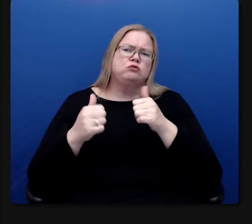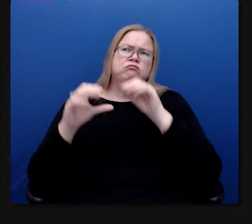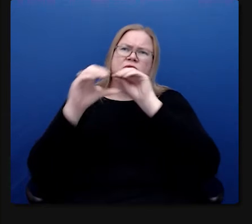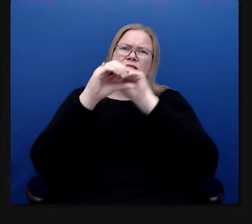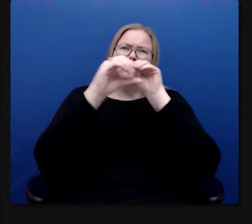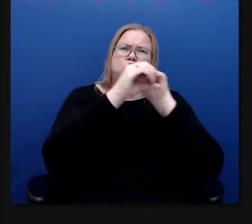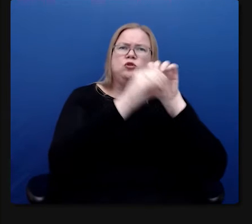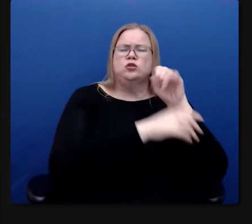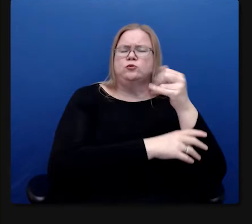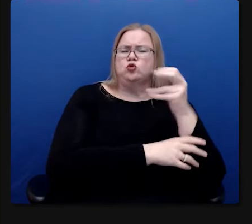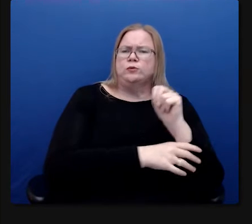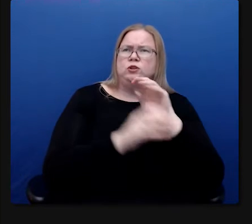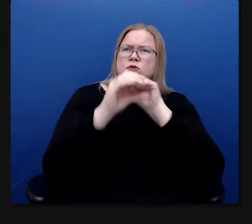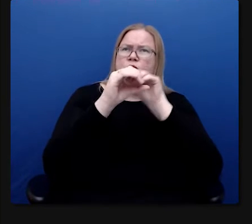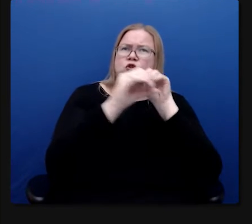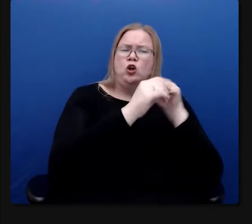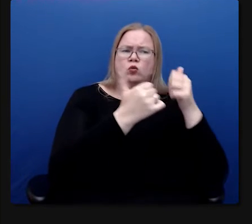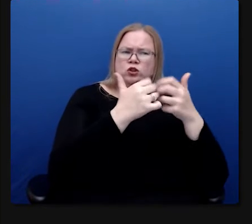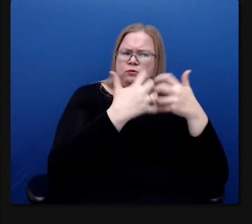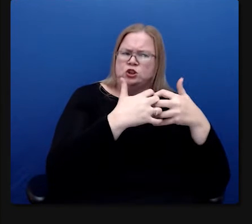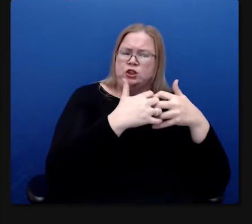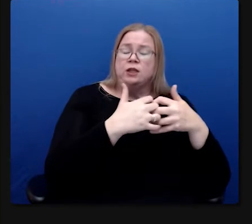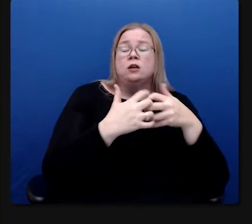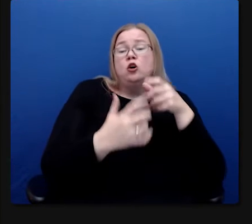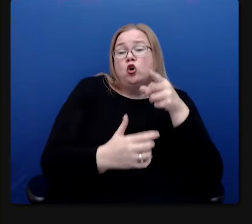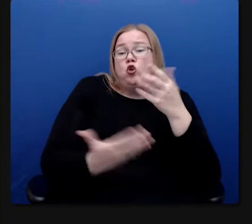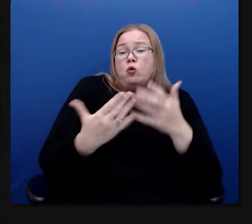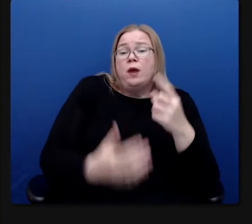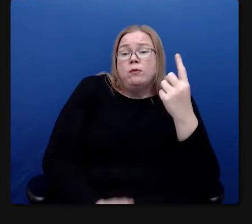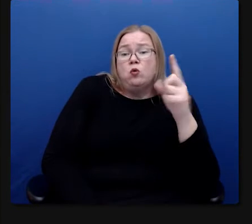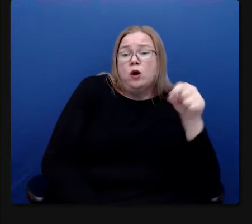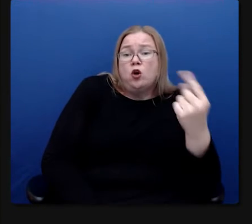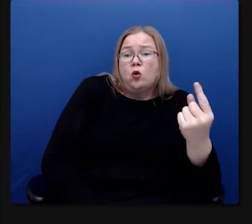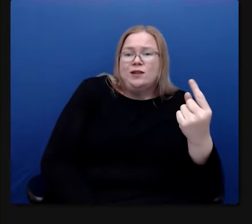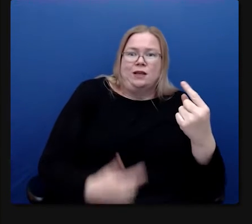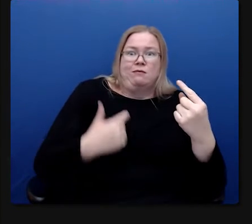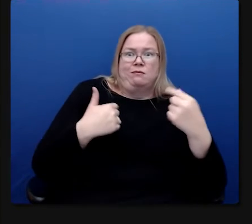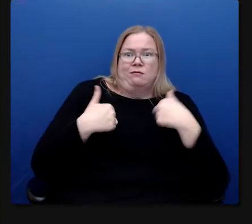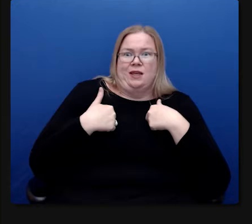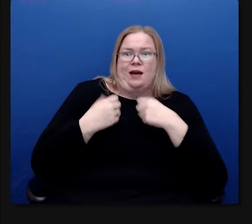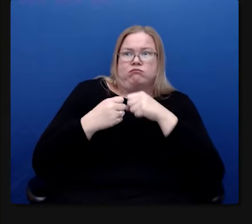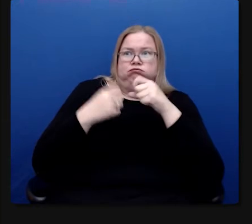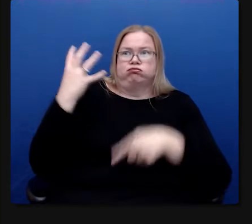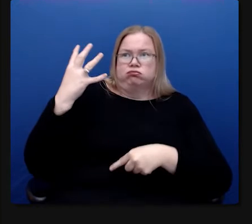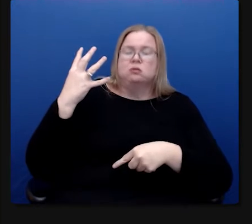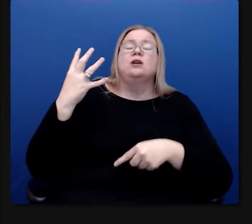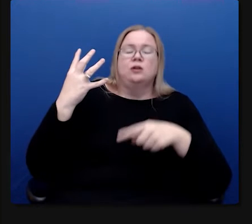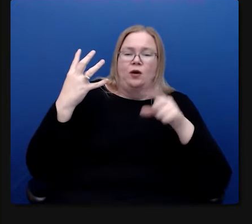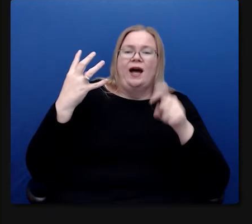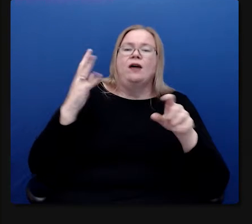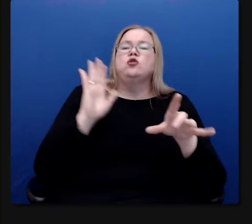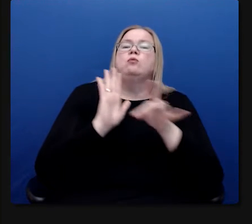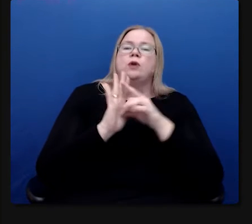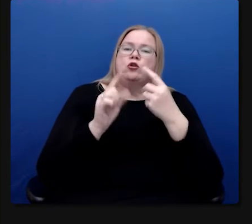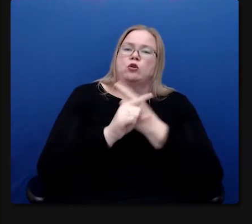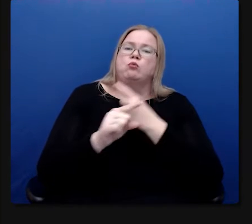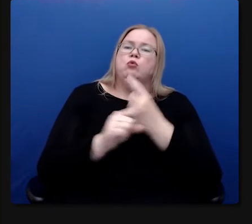you want to install this virtual machine into. You may only have one subscription. I have a number of them, so I just need to select the correct one.